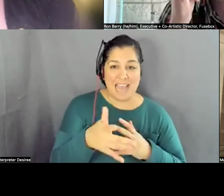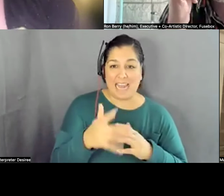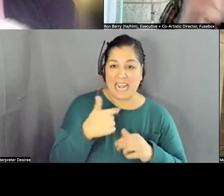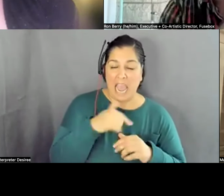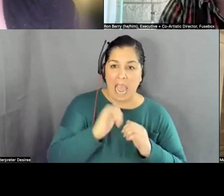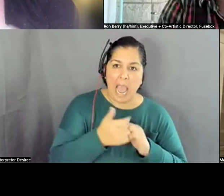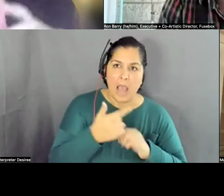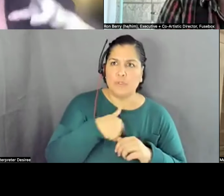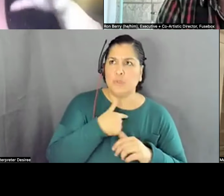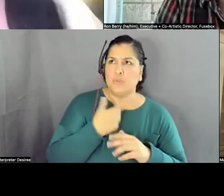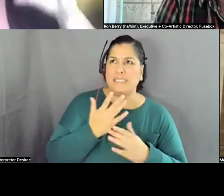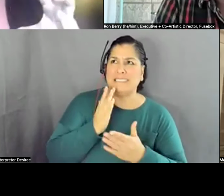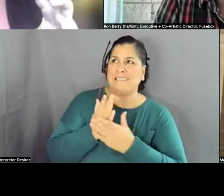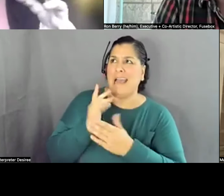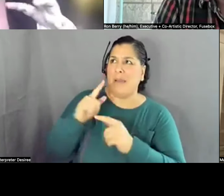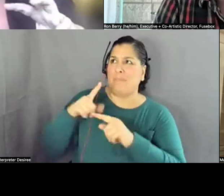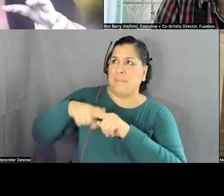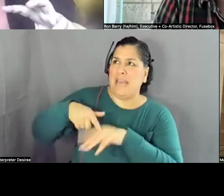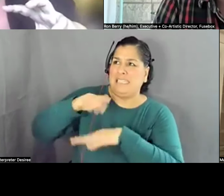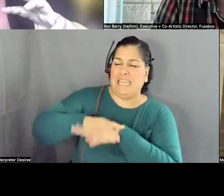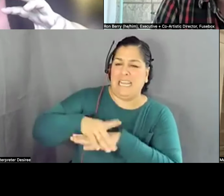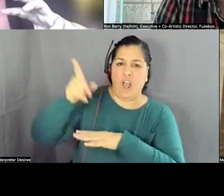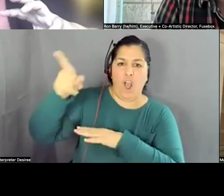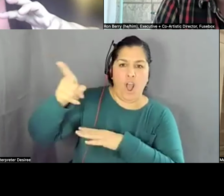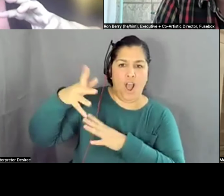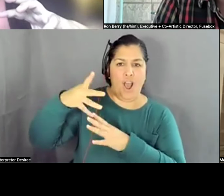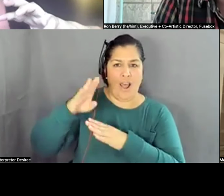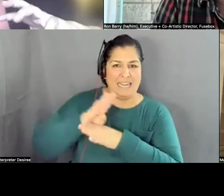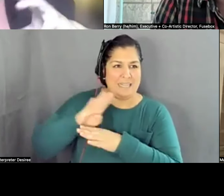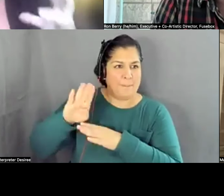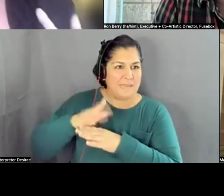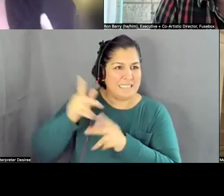public money is what, like, how do we, get folks to